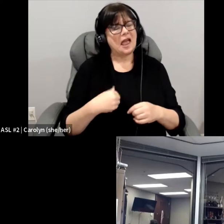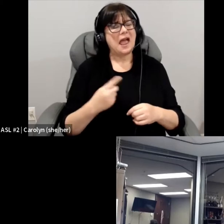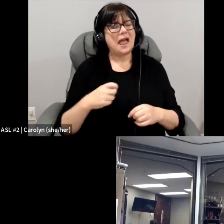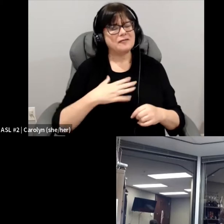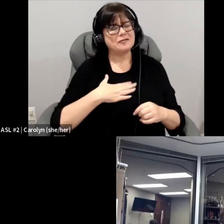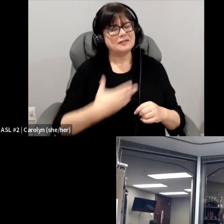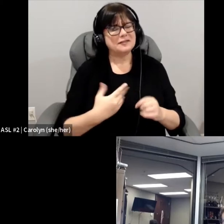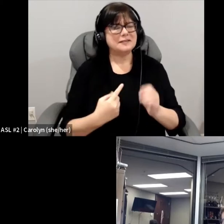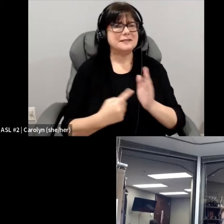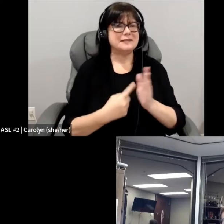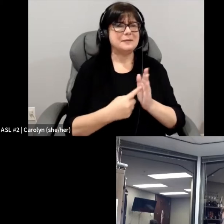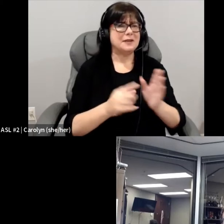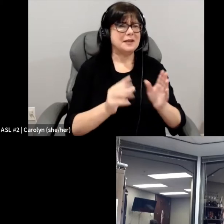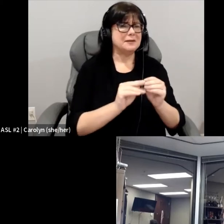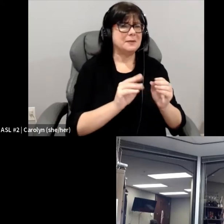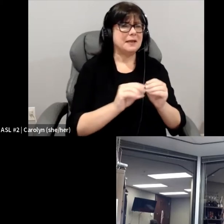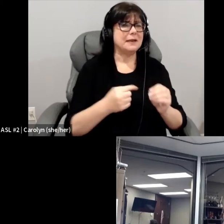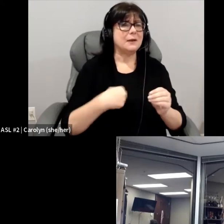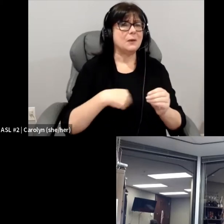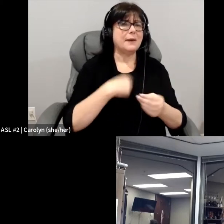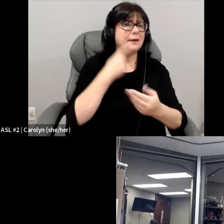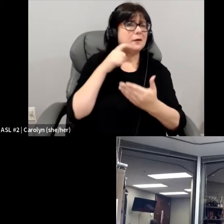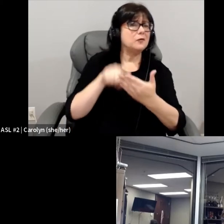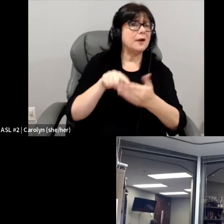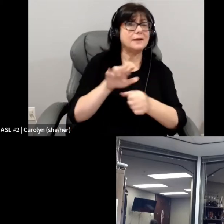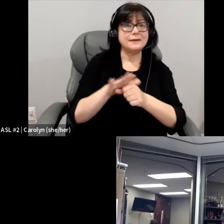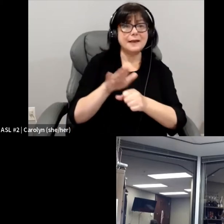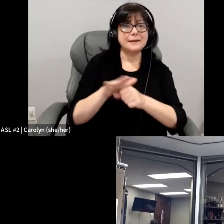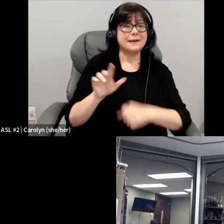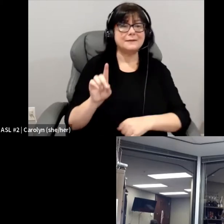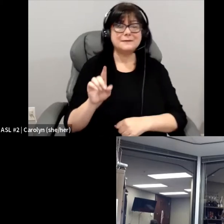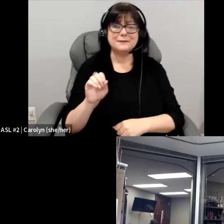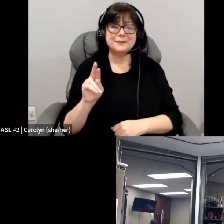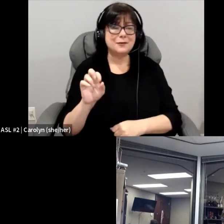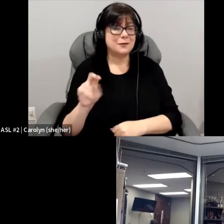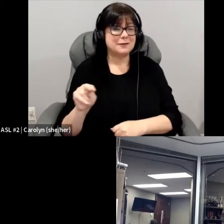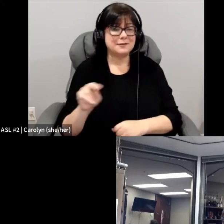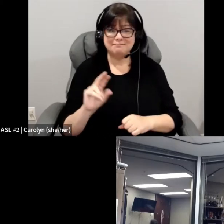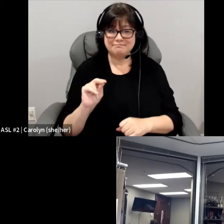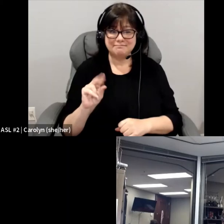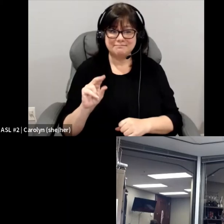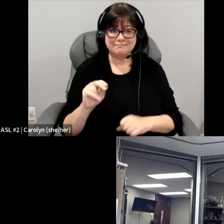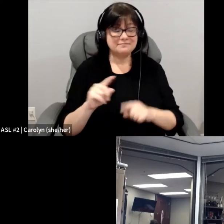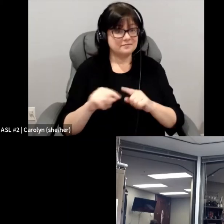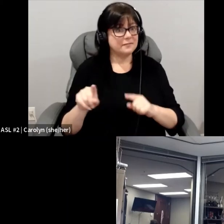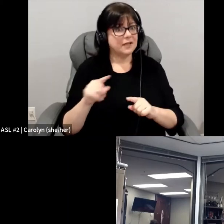BUT SHE KEEPS US ON THE STRAIGHT AND NARROW.